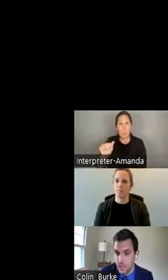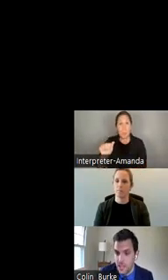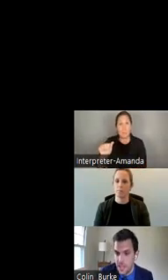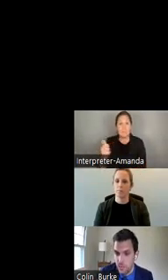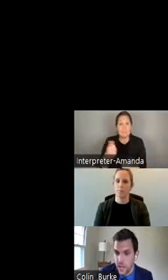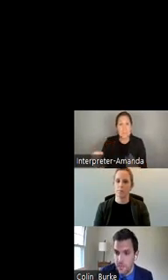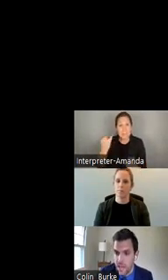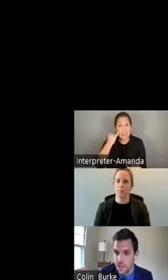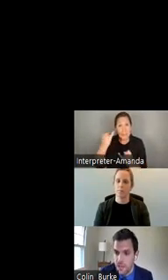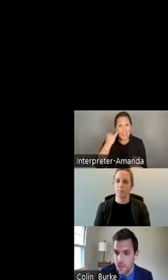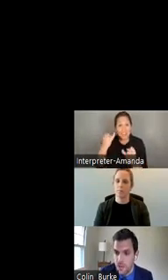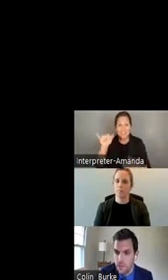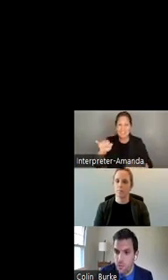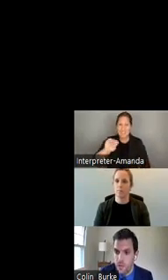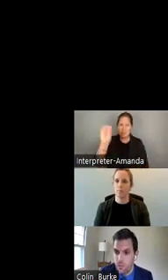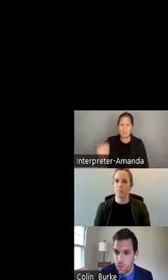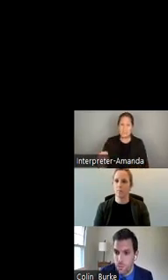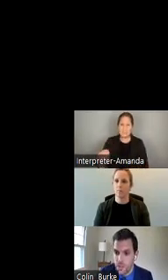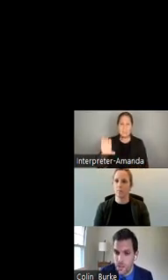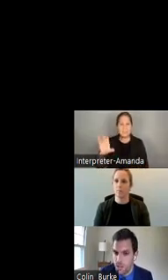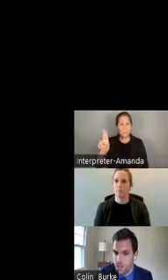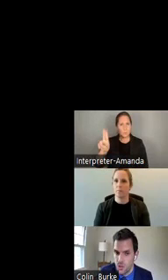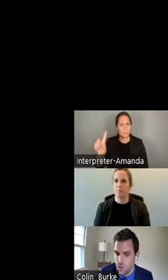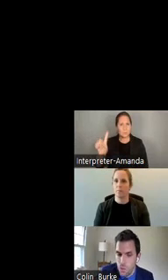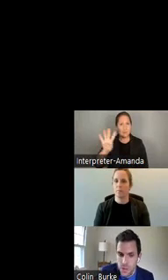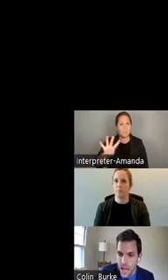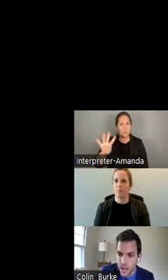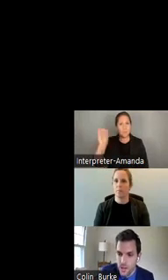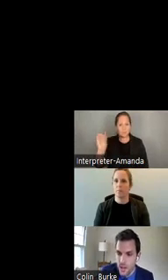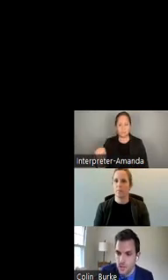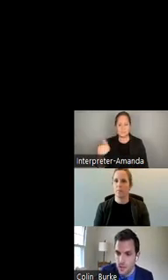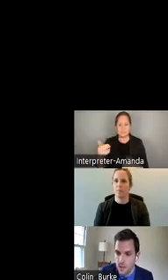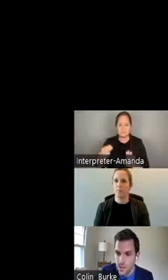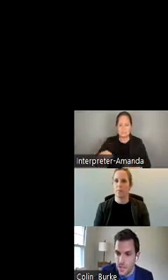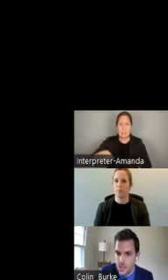I looked at that rate of cannabis use disorder 44 which is so much higher than other youth this age